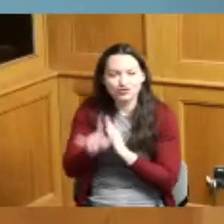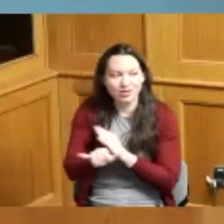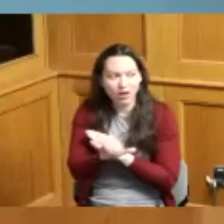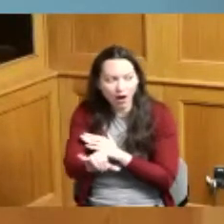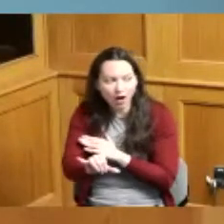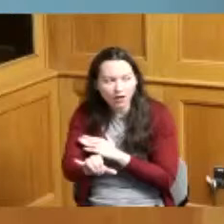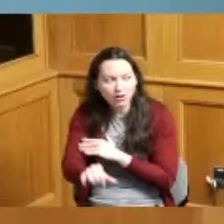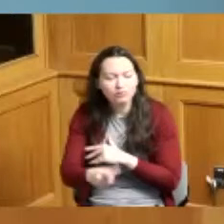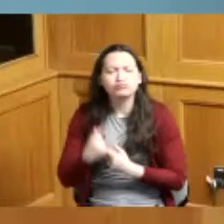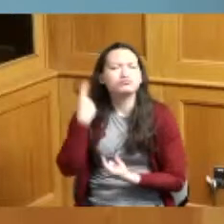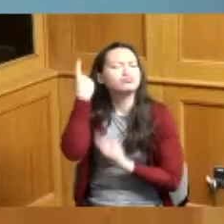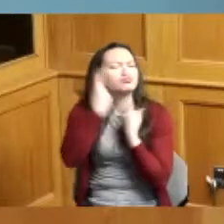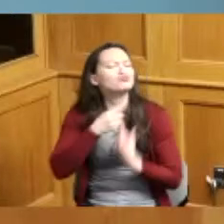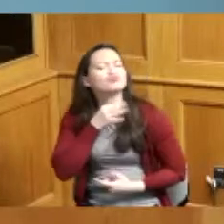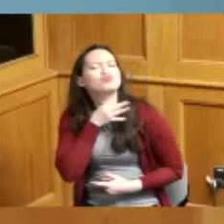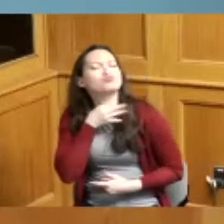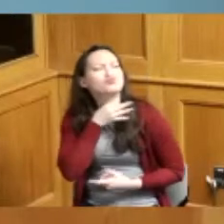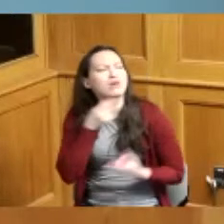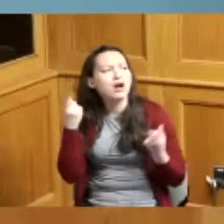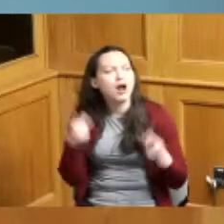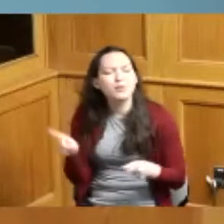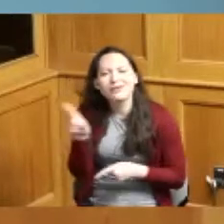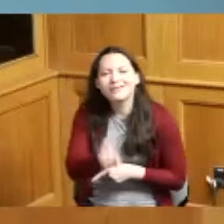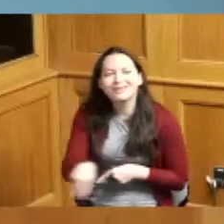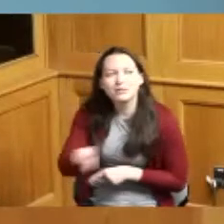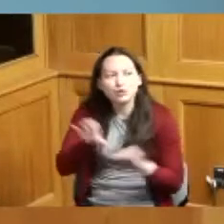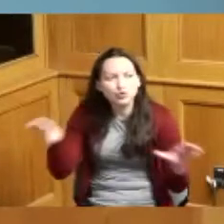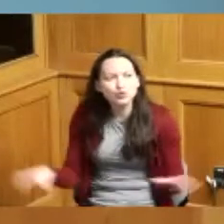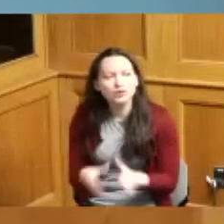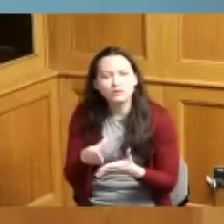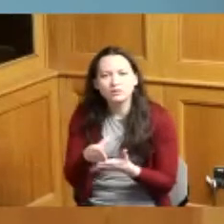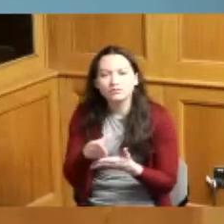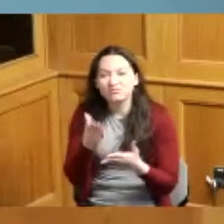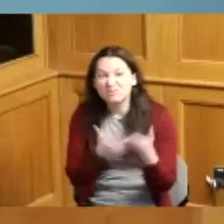just wondering what would it take for them to do it sometime in June I know maybe